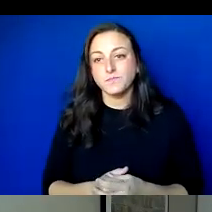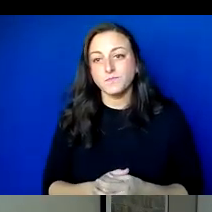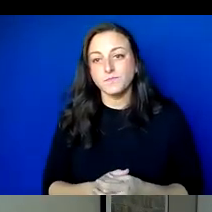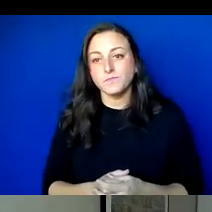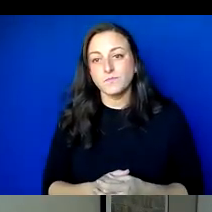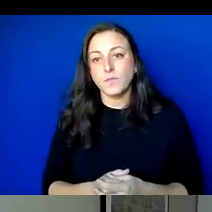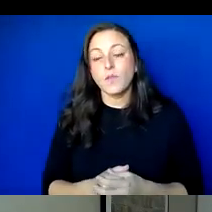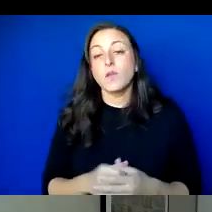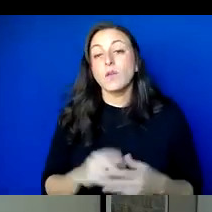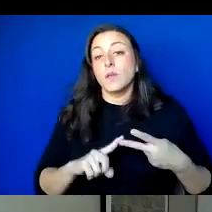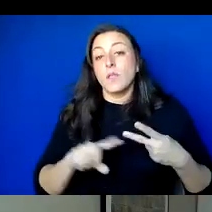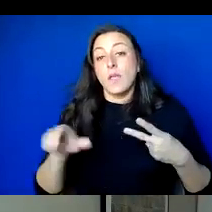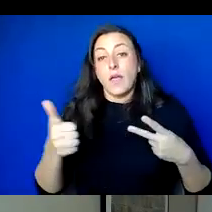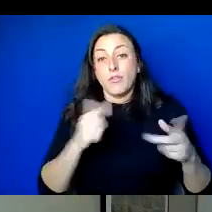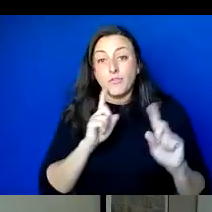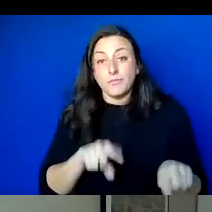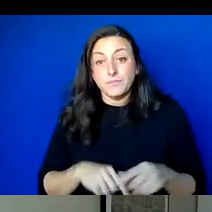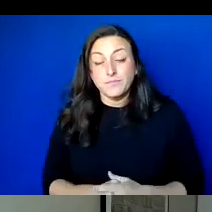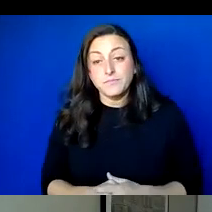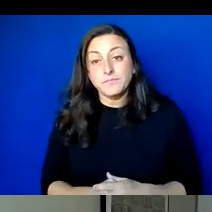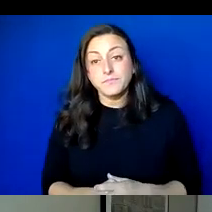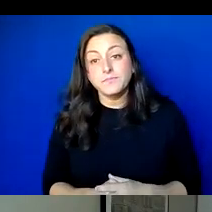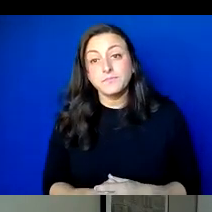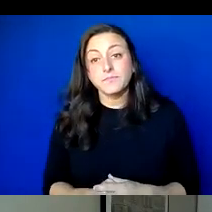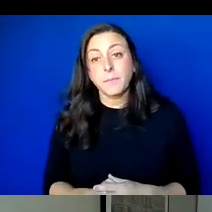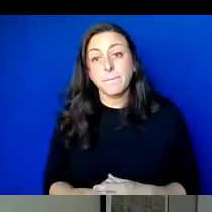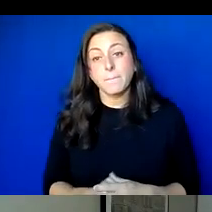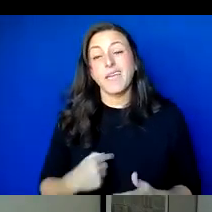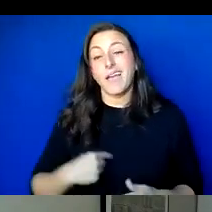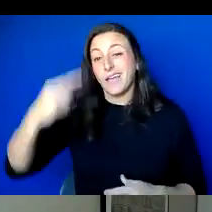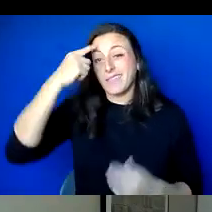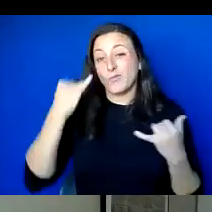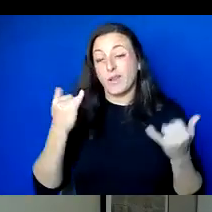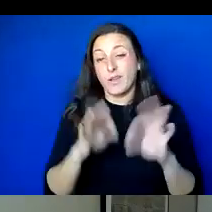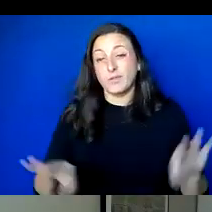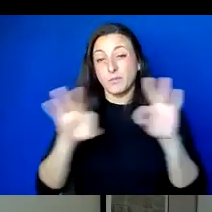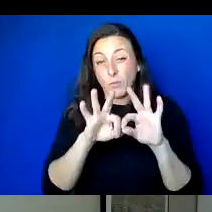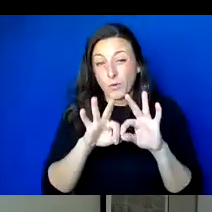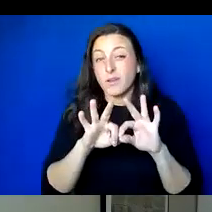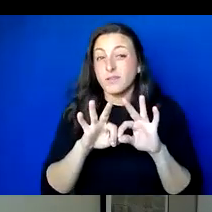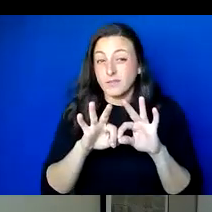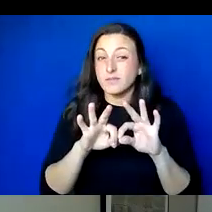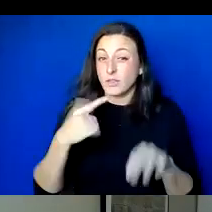To the second question, you know, I think it's important to recognize that this vaccine, like all